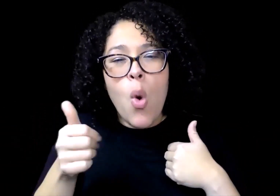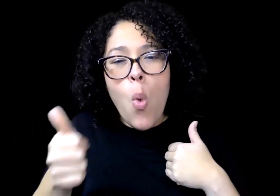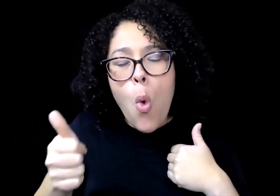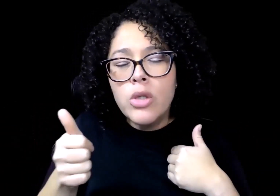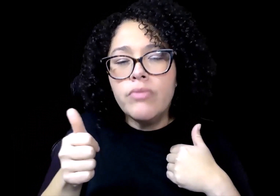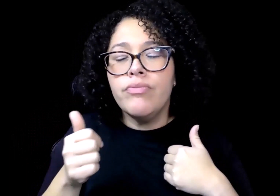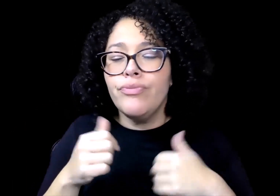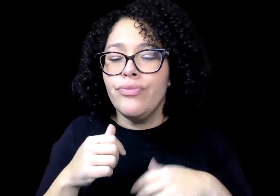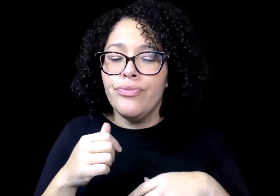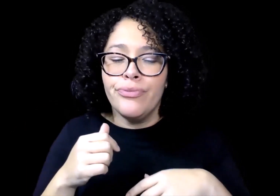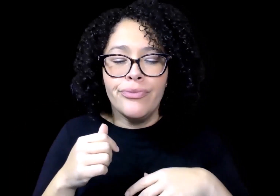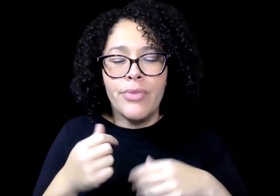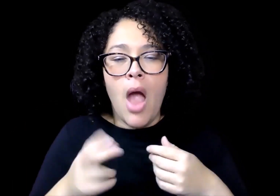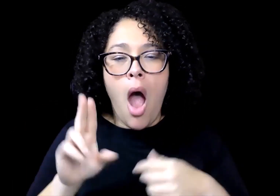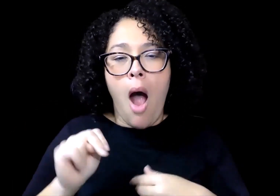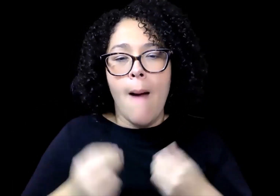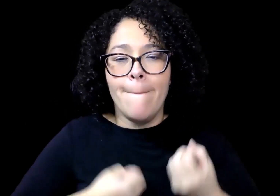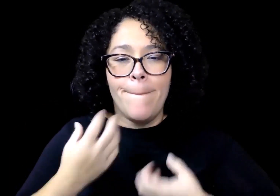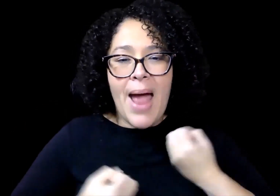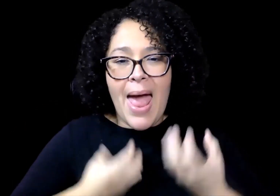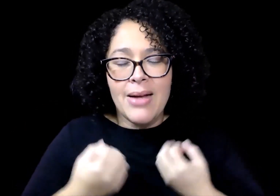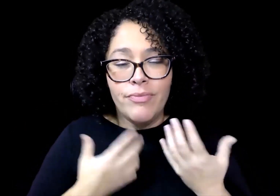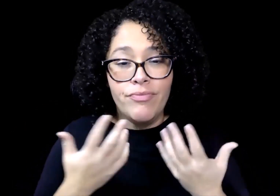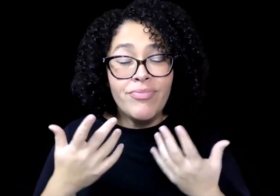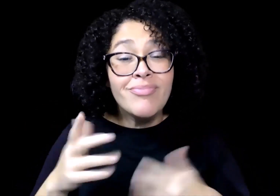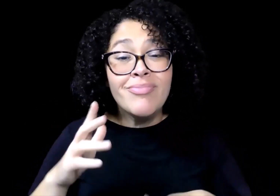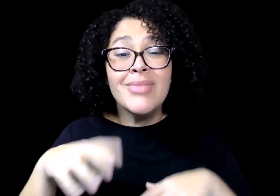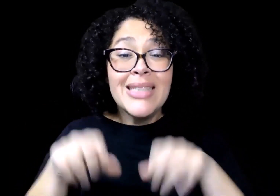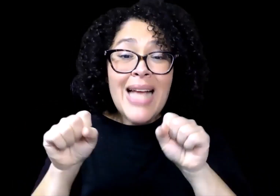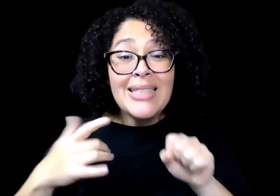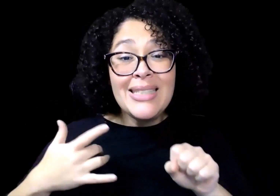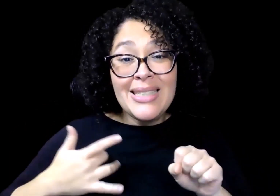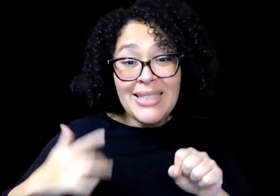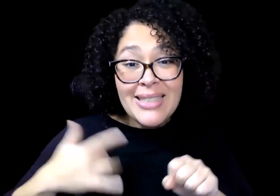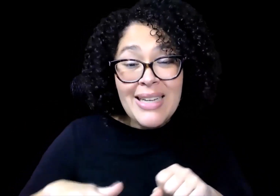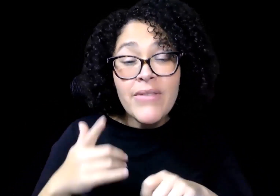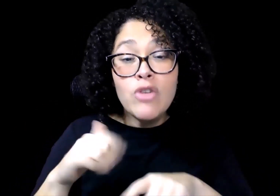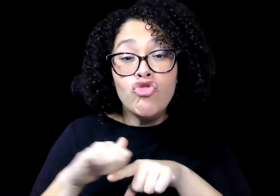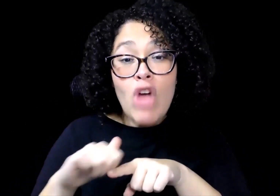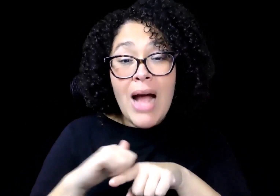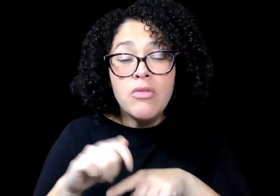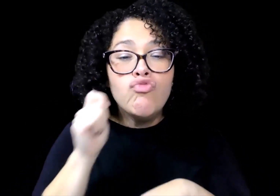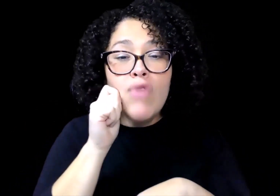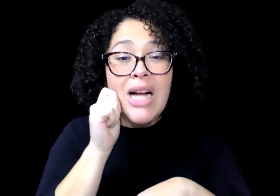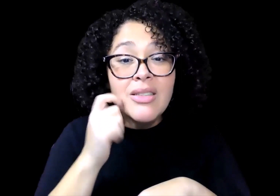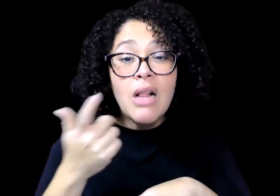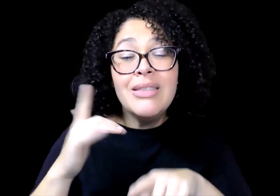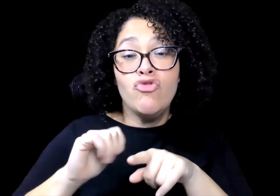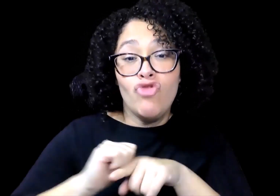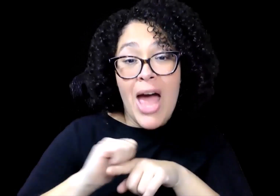that people of all races have an opportunity and so we suggest that white people unpacked racism